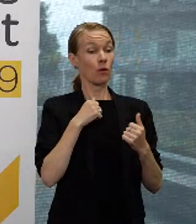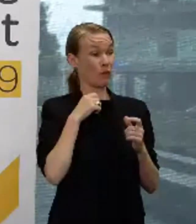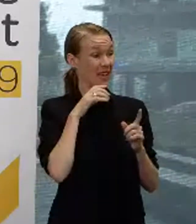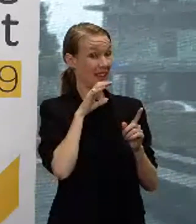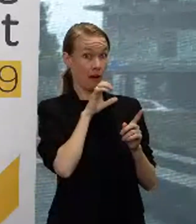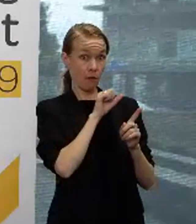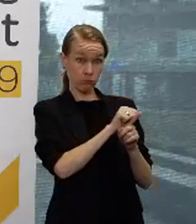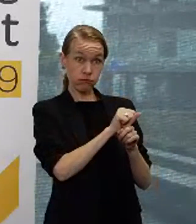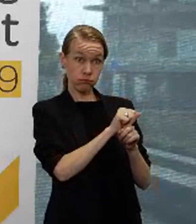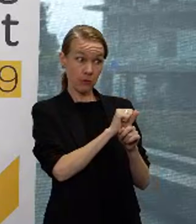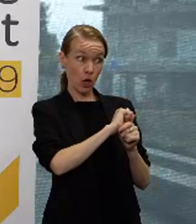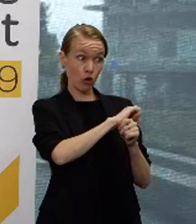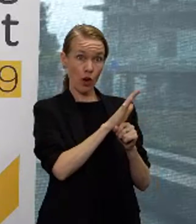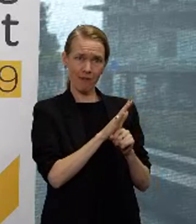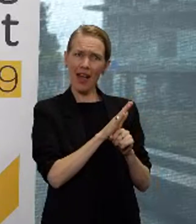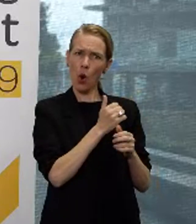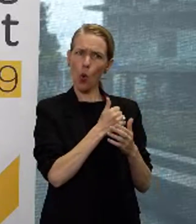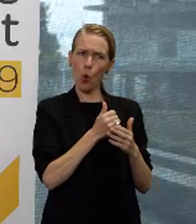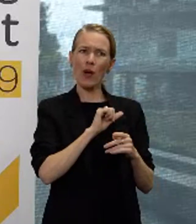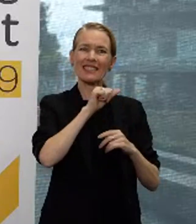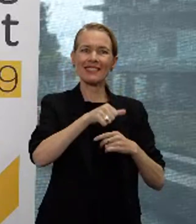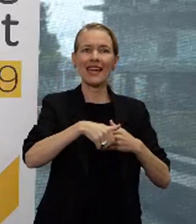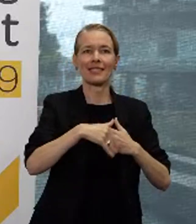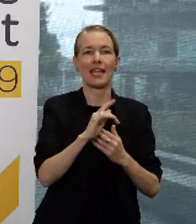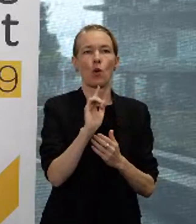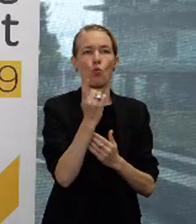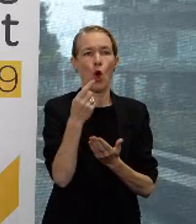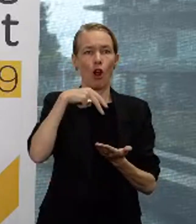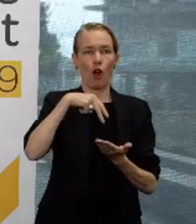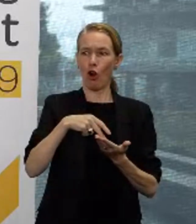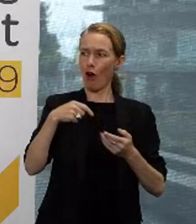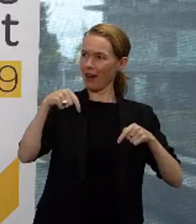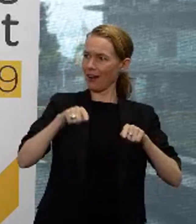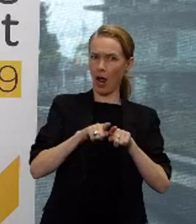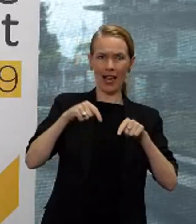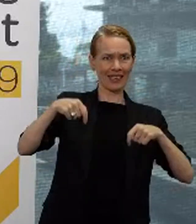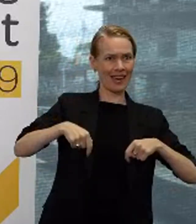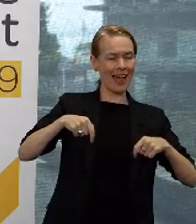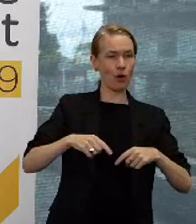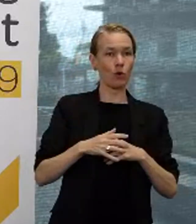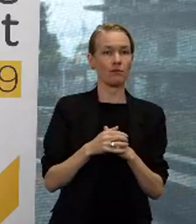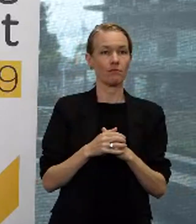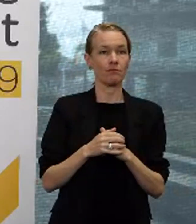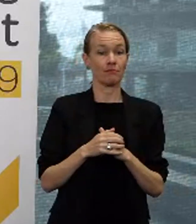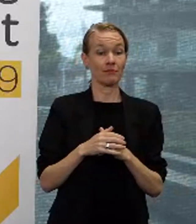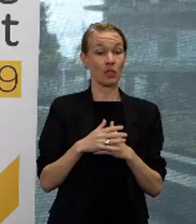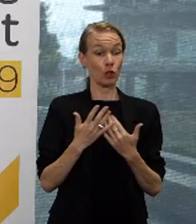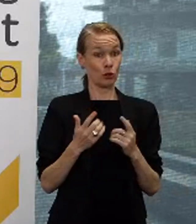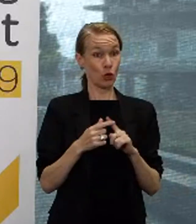and that included the Minister of Health, who I contacted last evening at 11:06, straight after a phone call